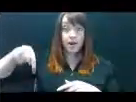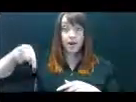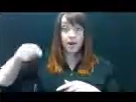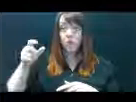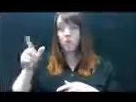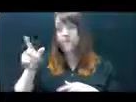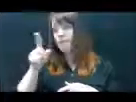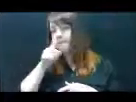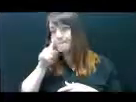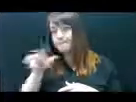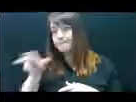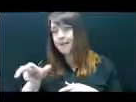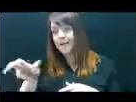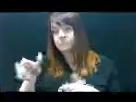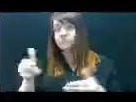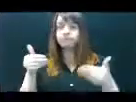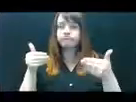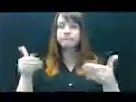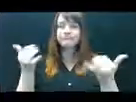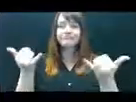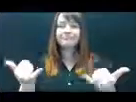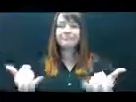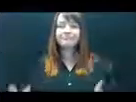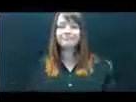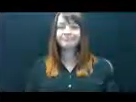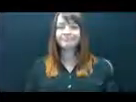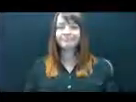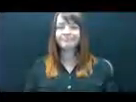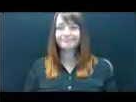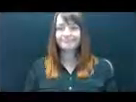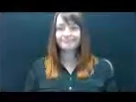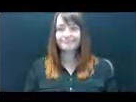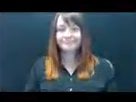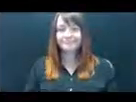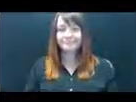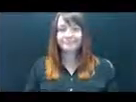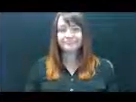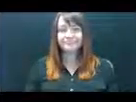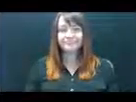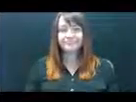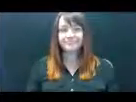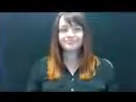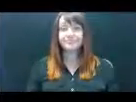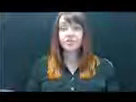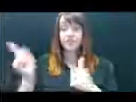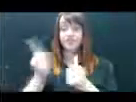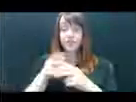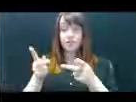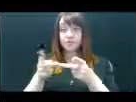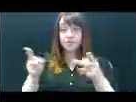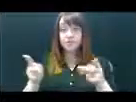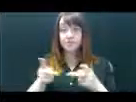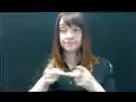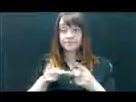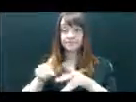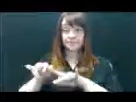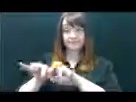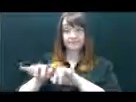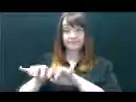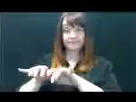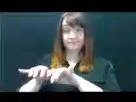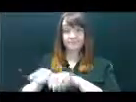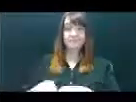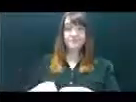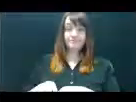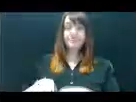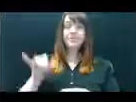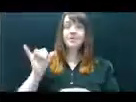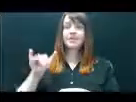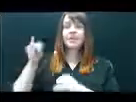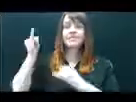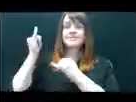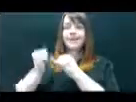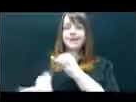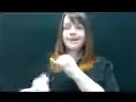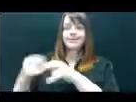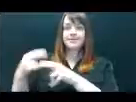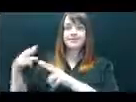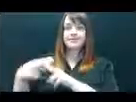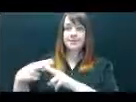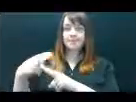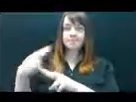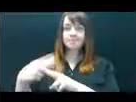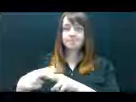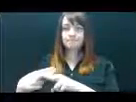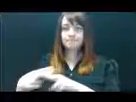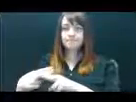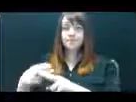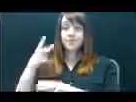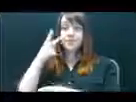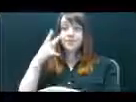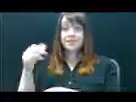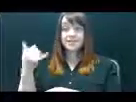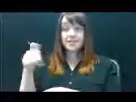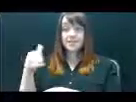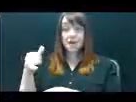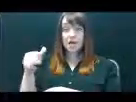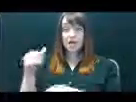The first field that you will complete is the last name field. The correct field is